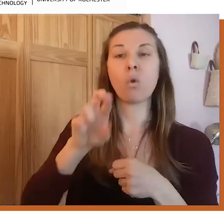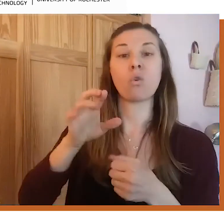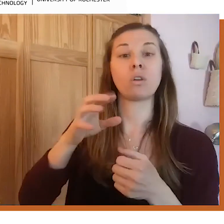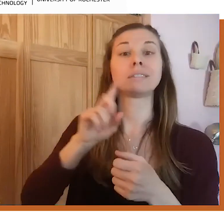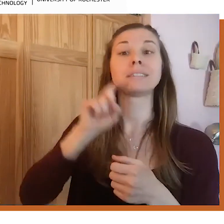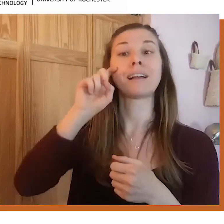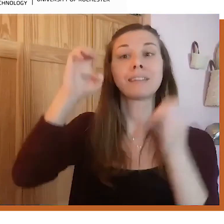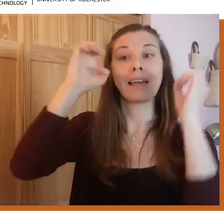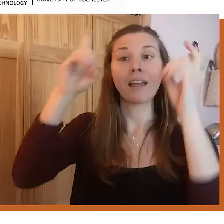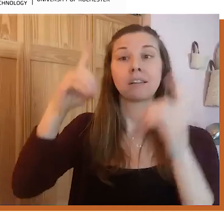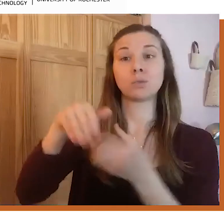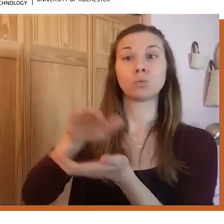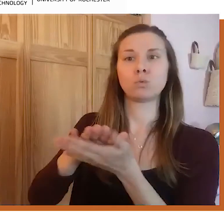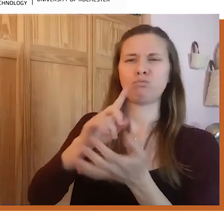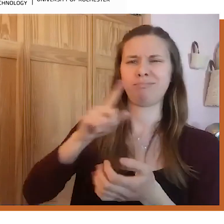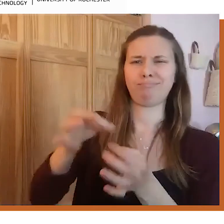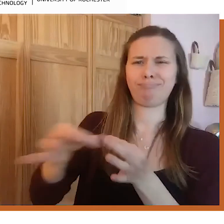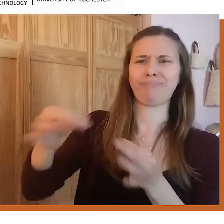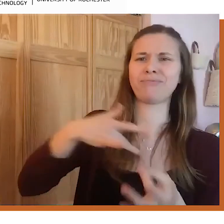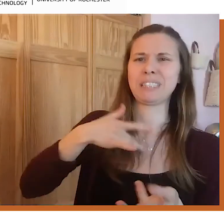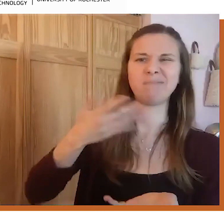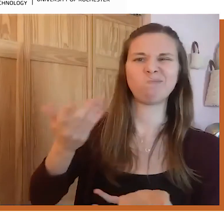There seemed to be a common dissatisfaction